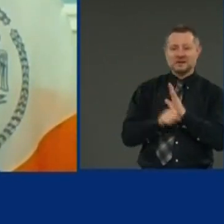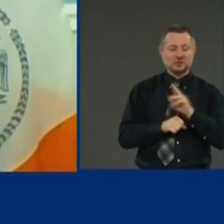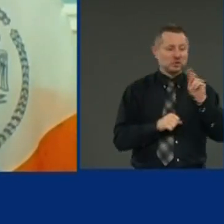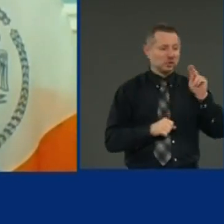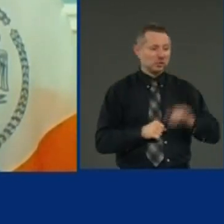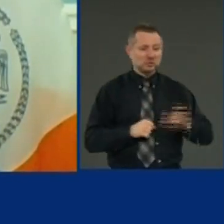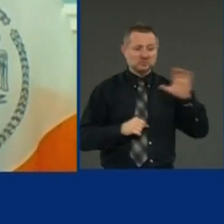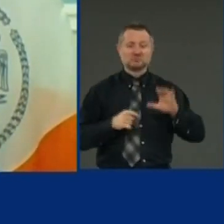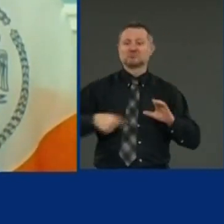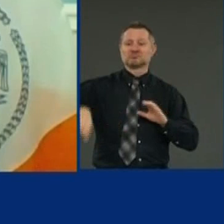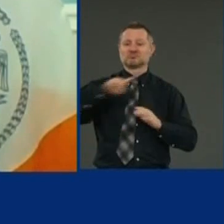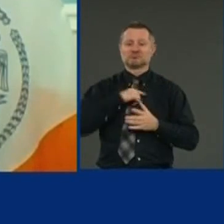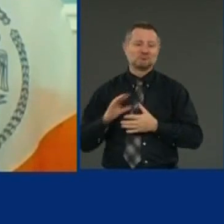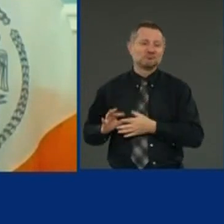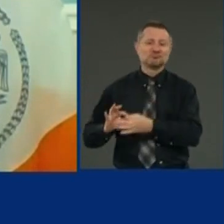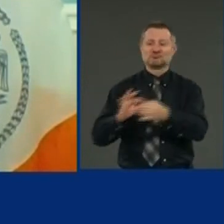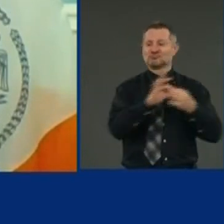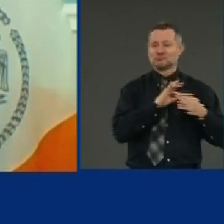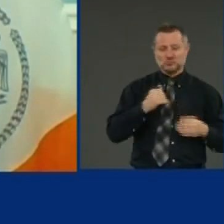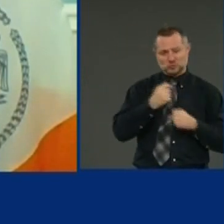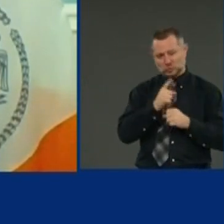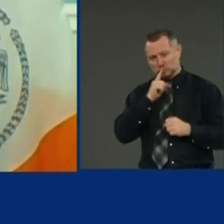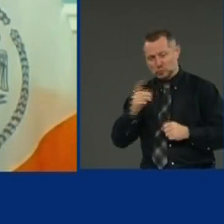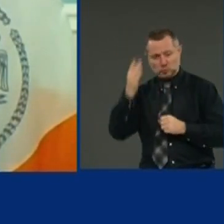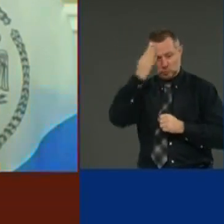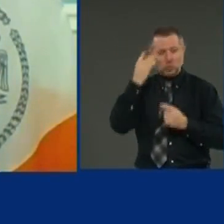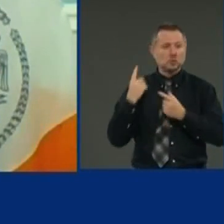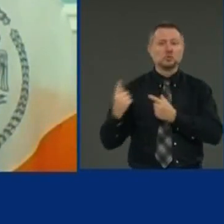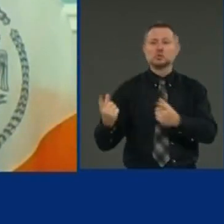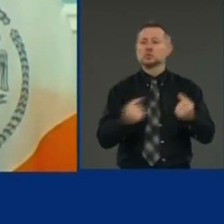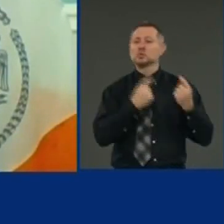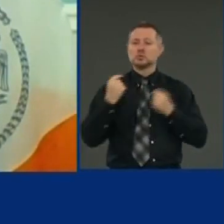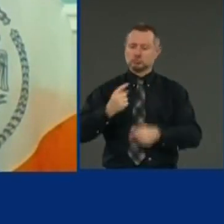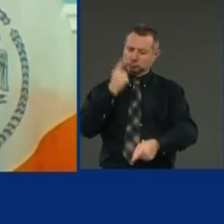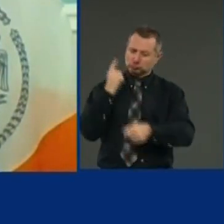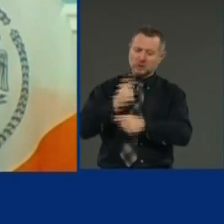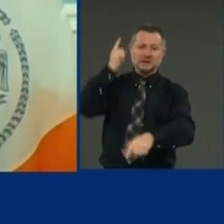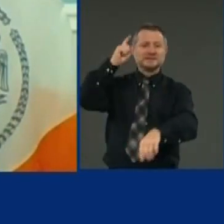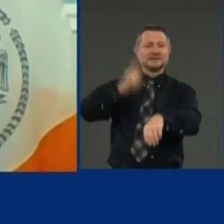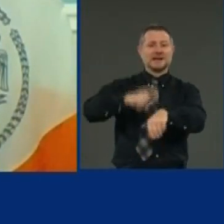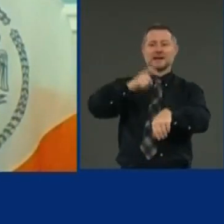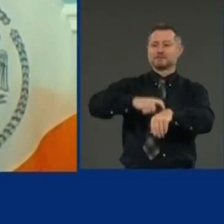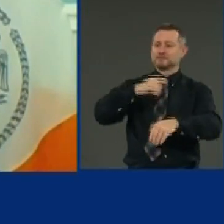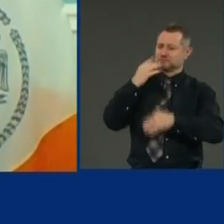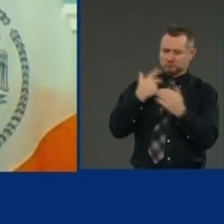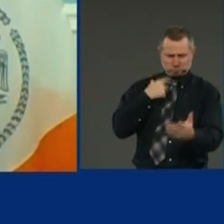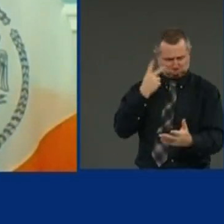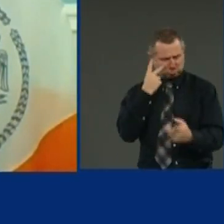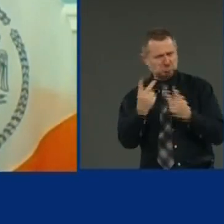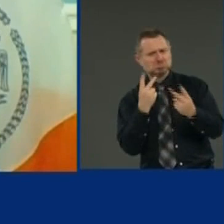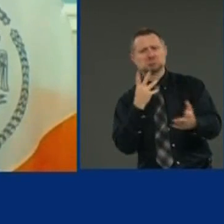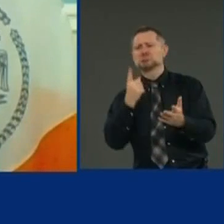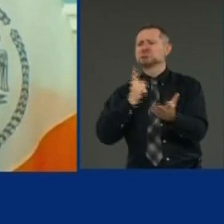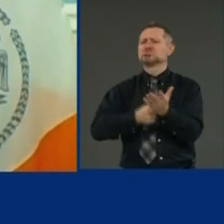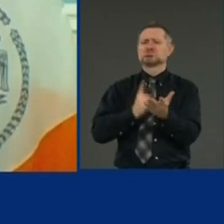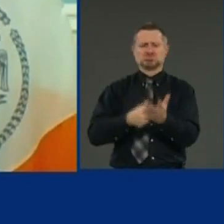BETWEEN YOU AND ME AND THE STATE AND THE CITY, TO ALL GET ON THE SAME PAGE AND MAKE SURE THAT WE